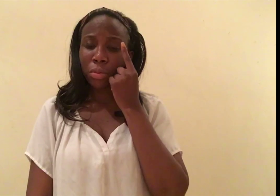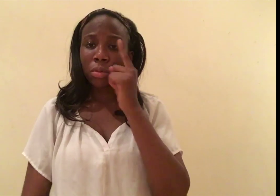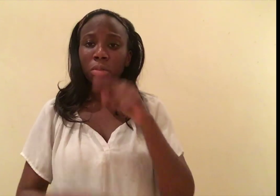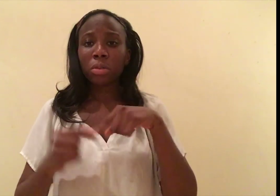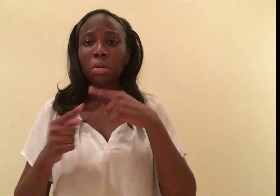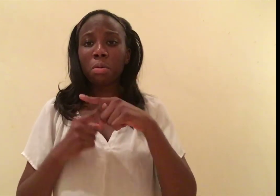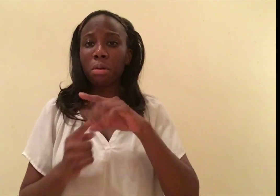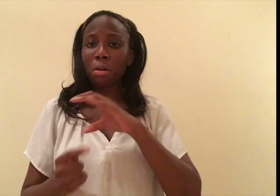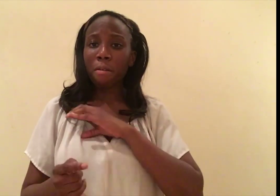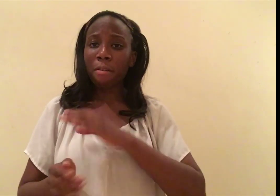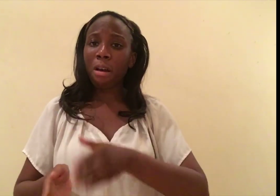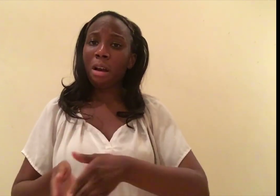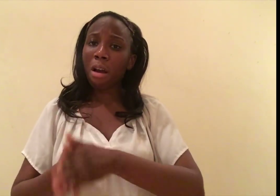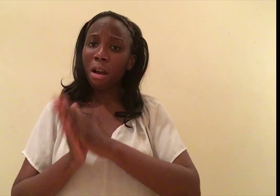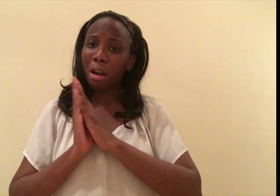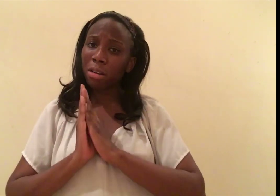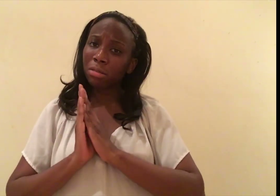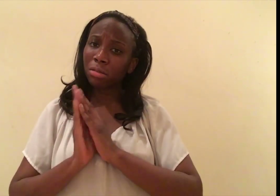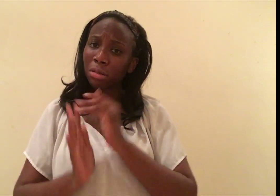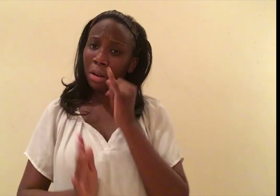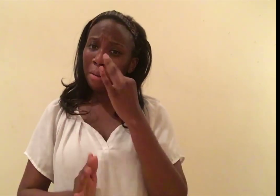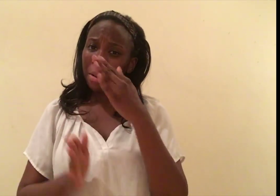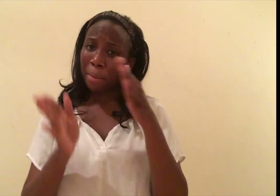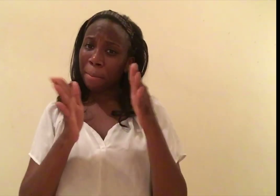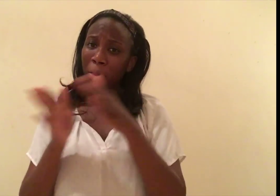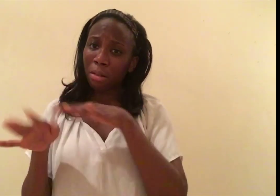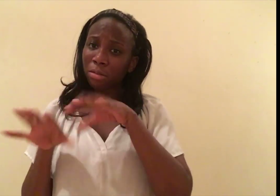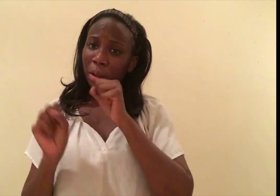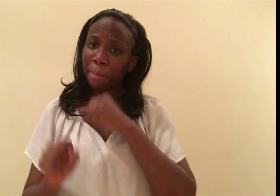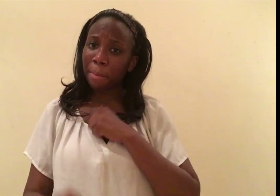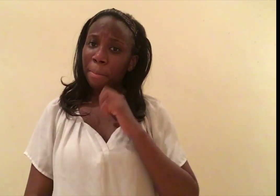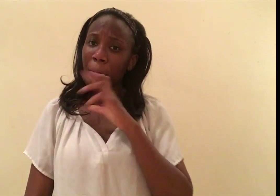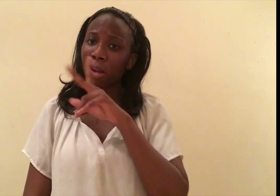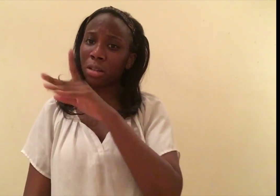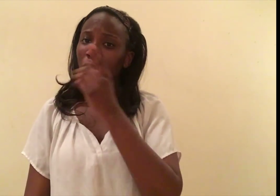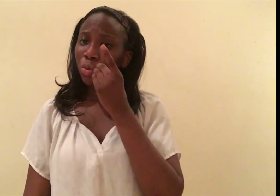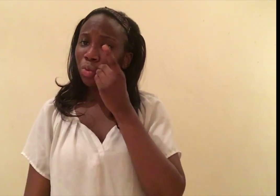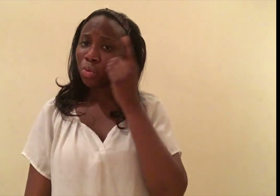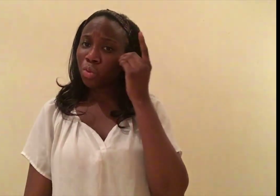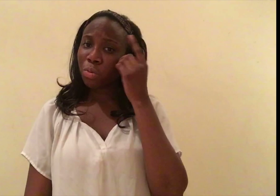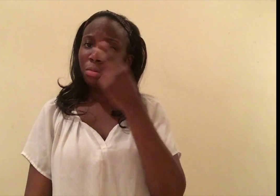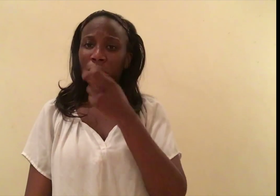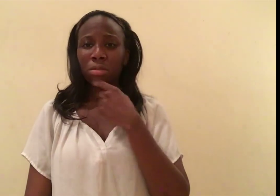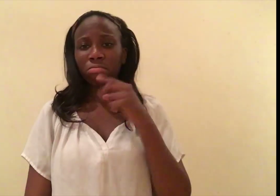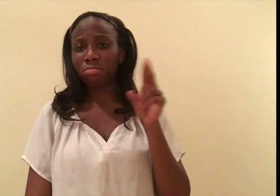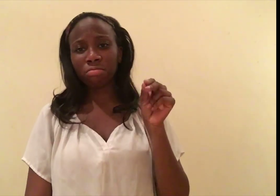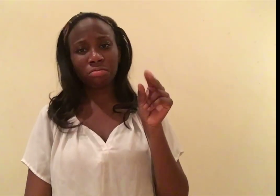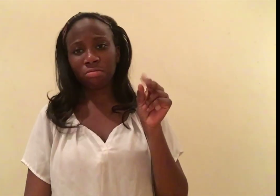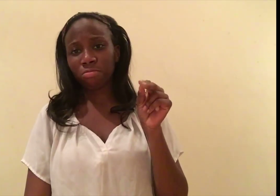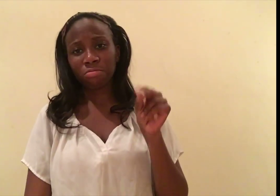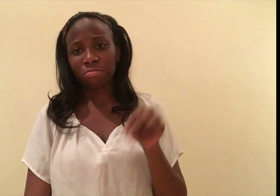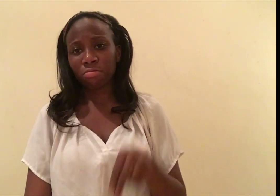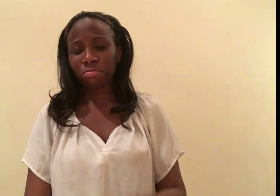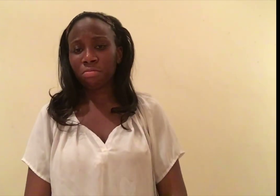When the detective asked if he had planned on taking me back to his dorm, he said no.